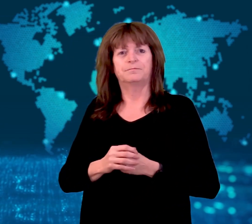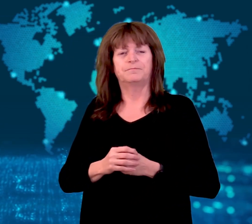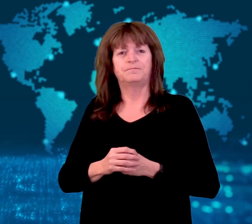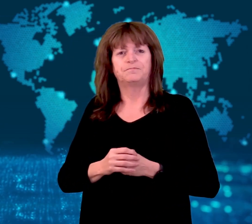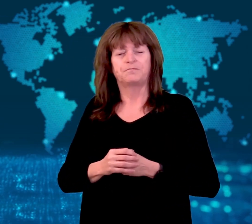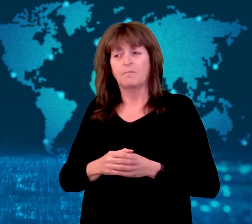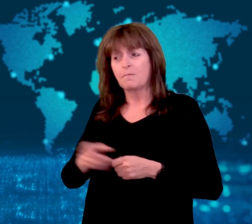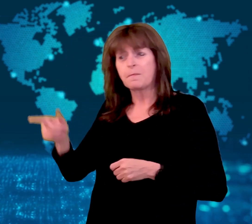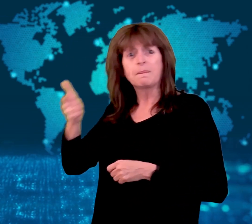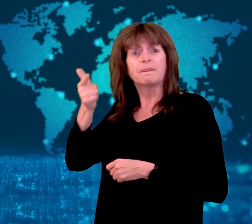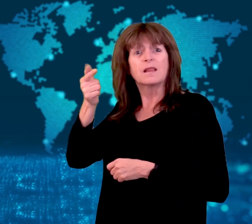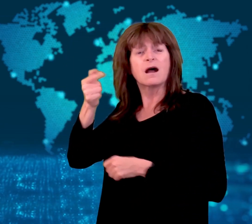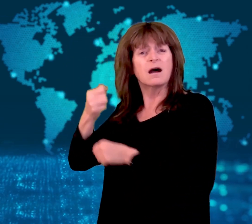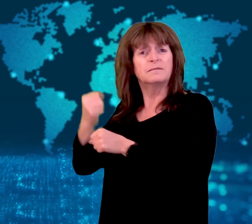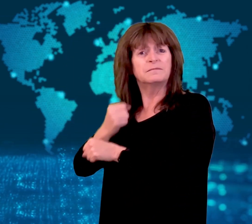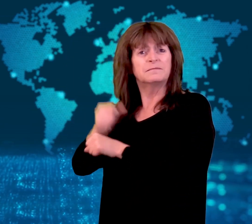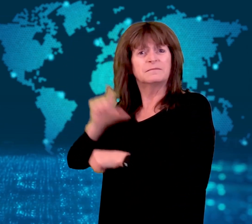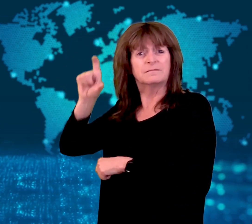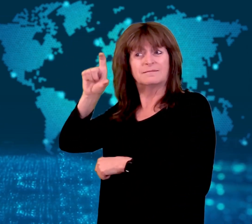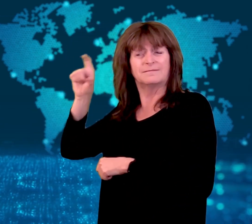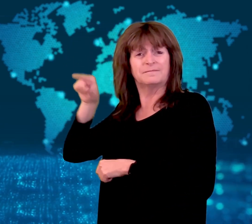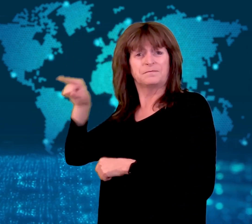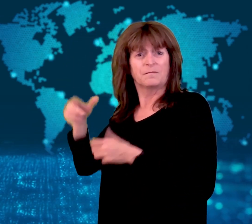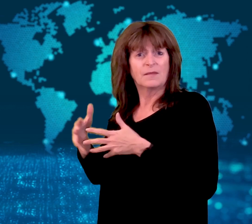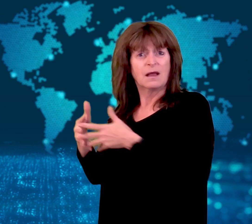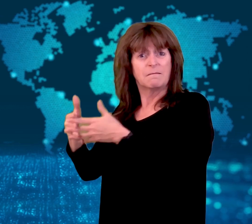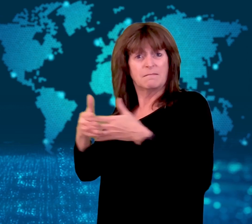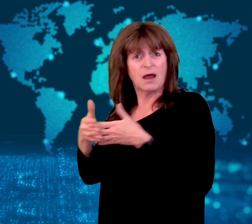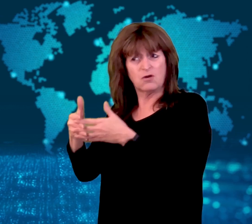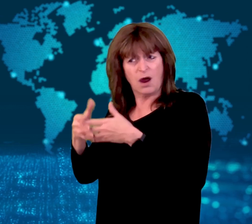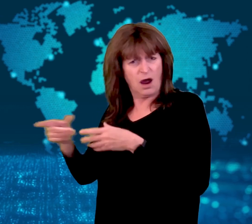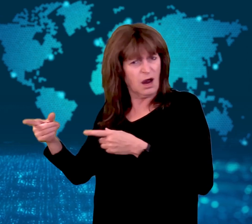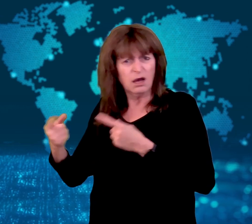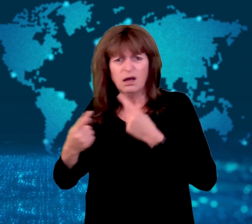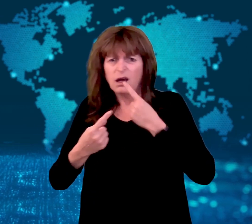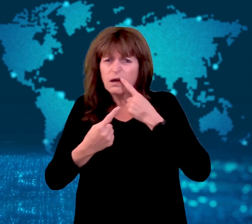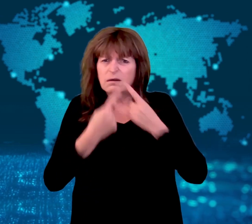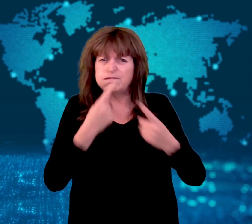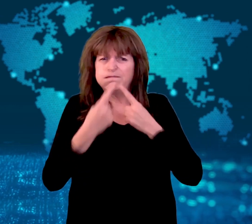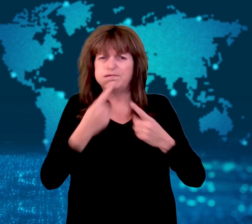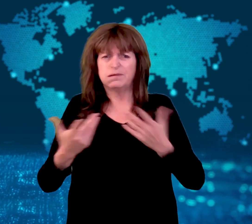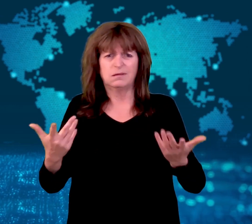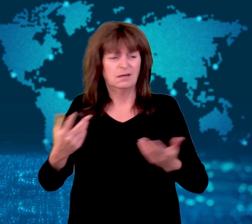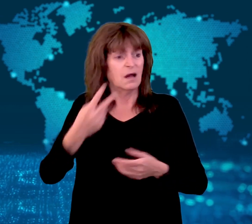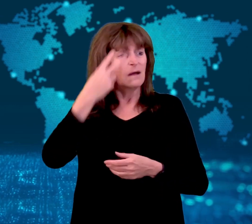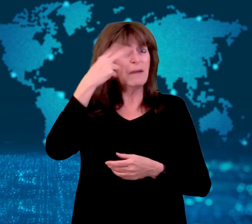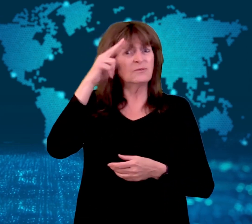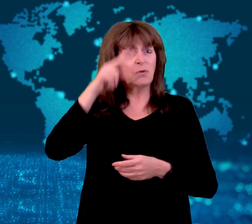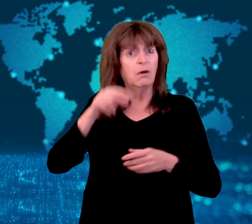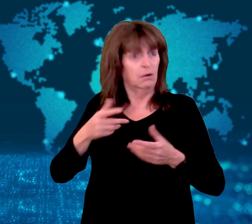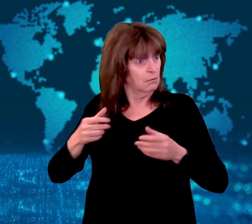and to stop weapons from crossing the border between the two countries.